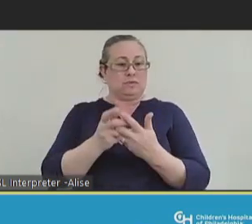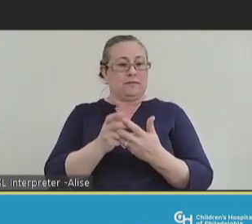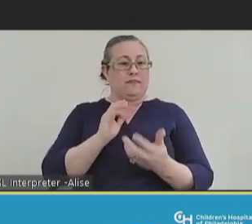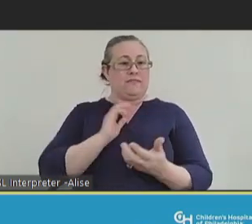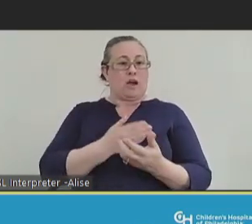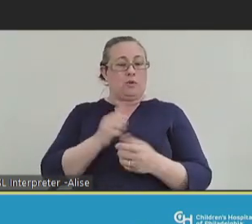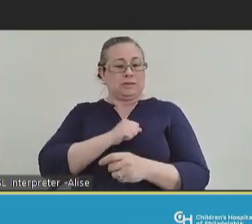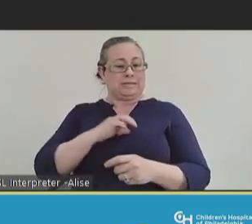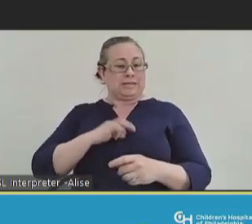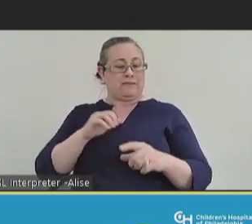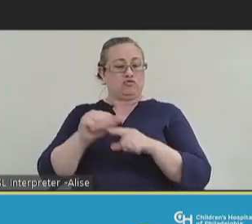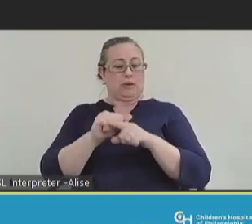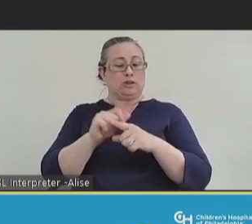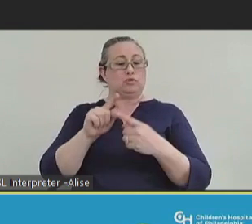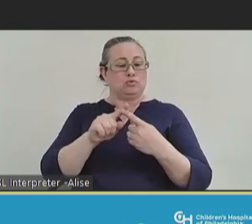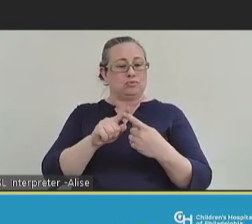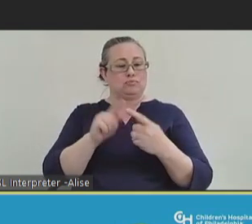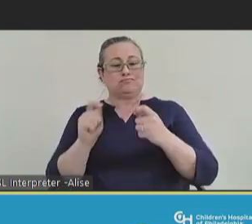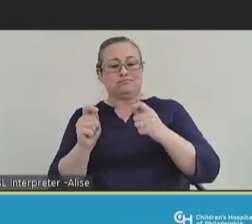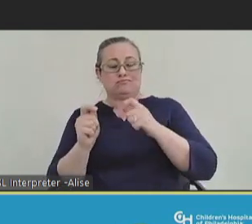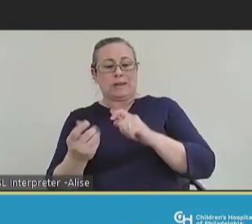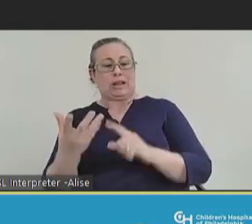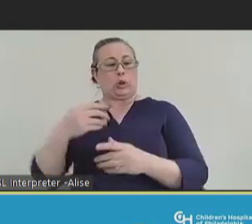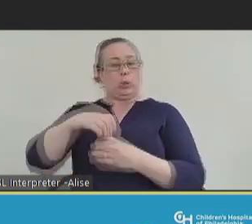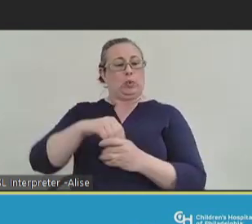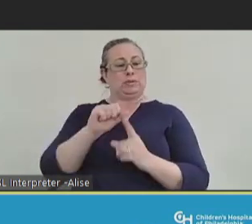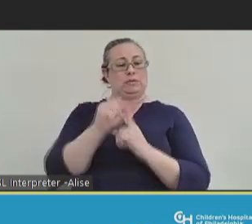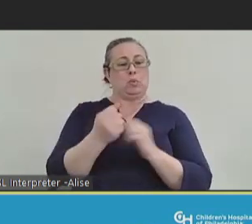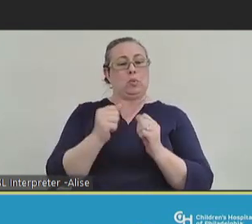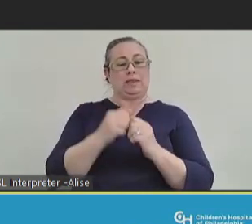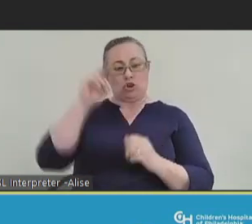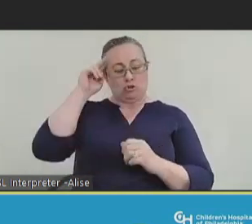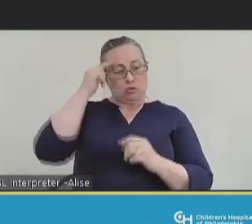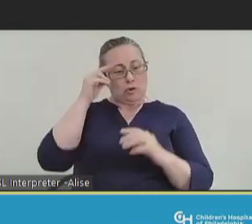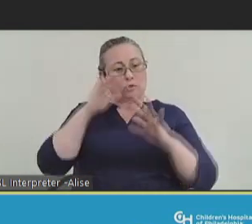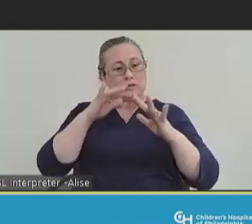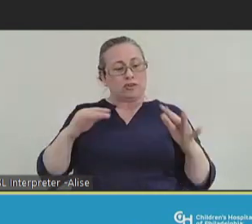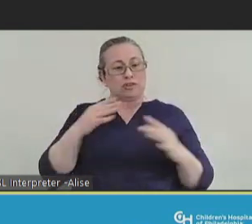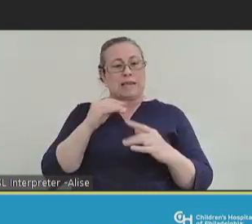and tailored them to include scenarios with neurodiverse and behavioral health patients. This